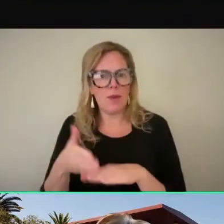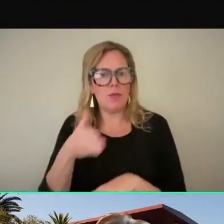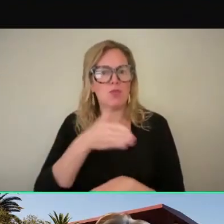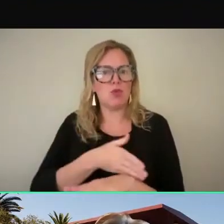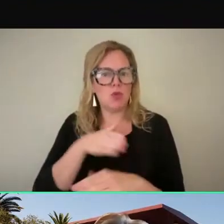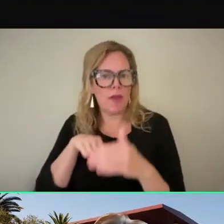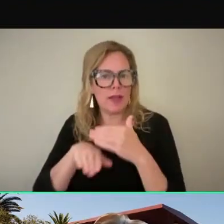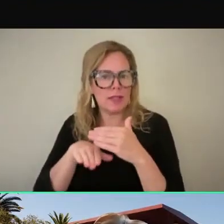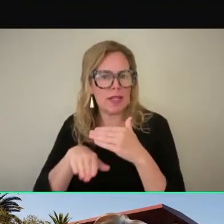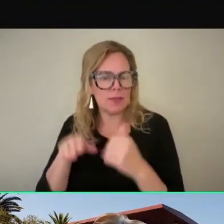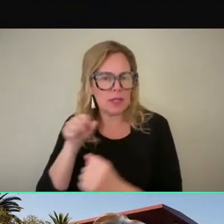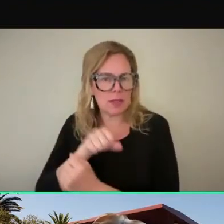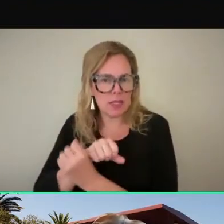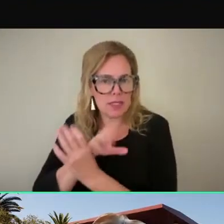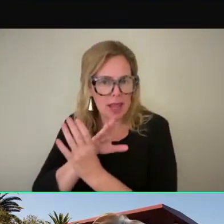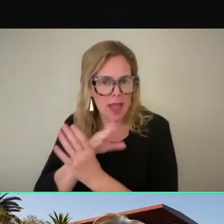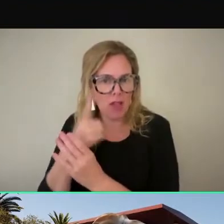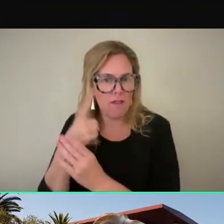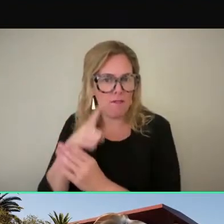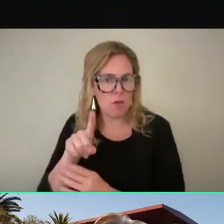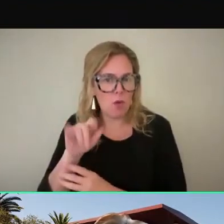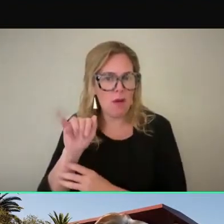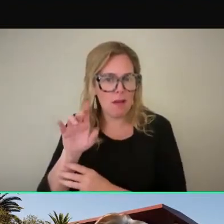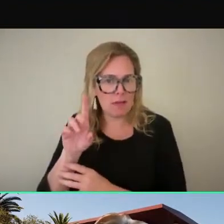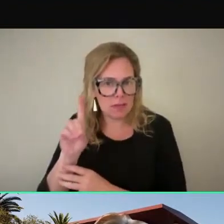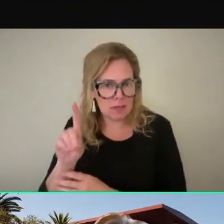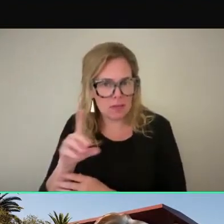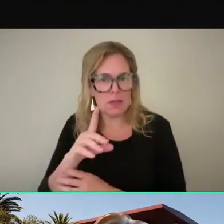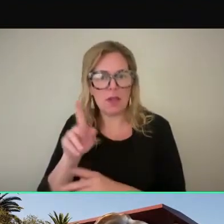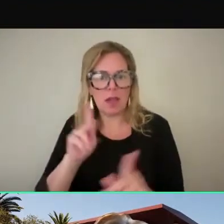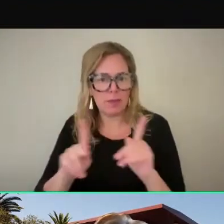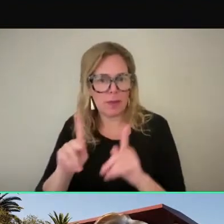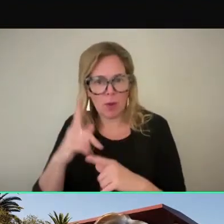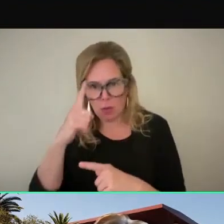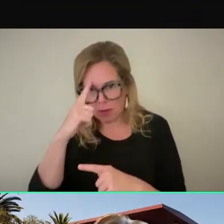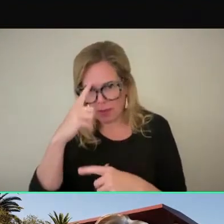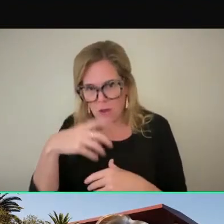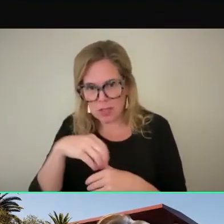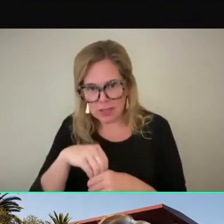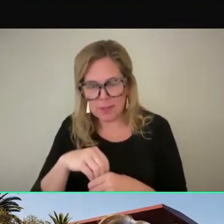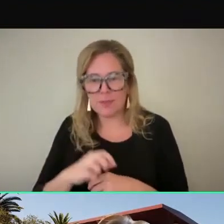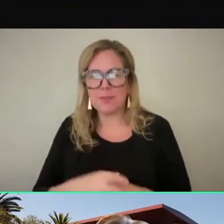today, but maybe some themes that also might be very specific to this population. And examine best